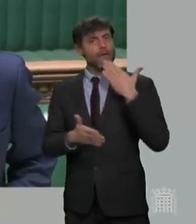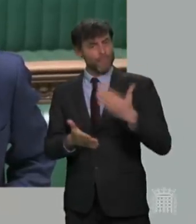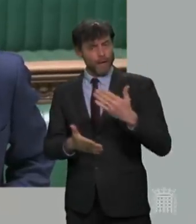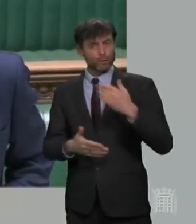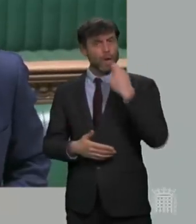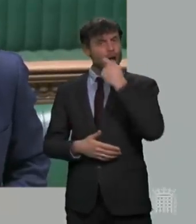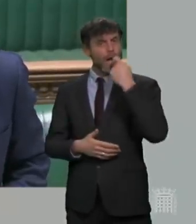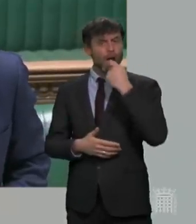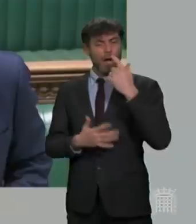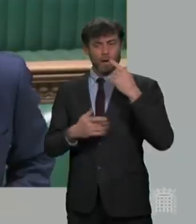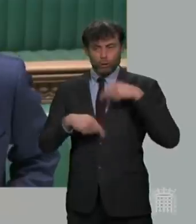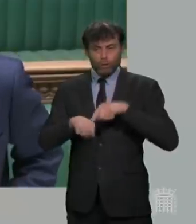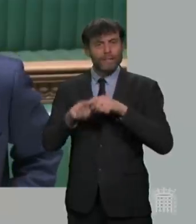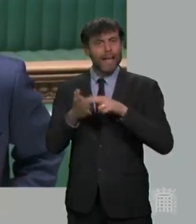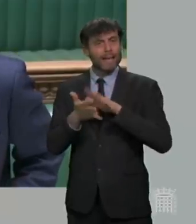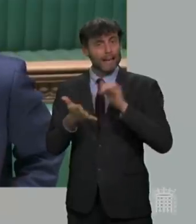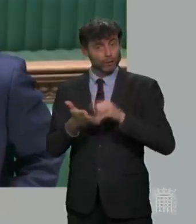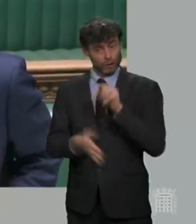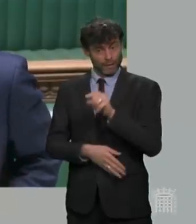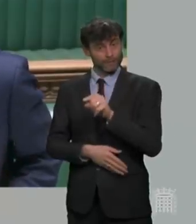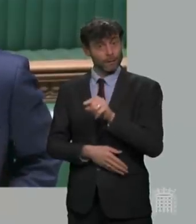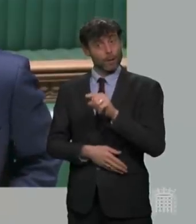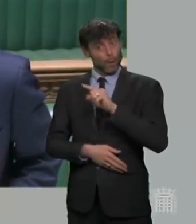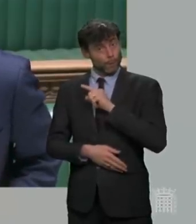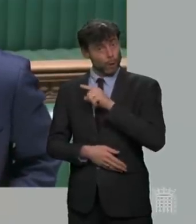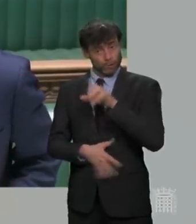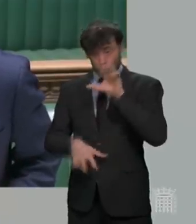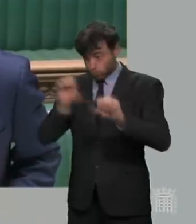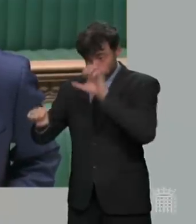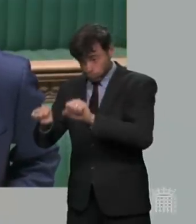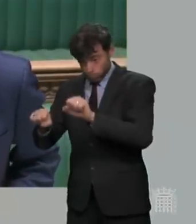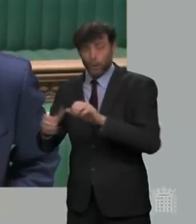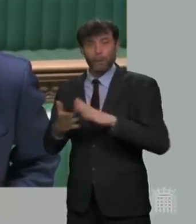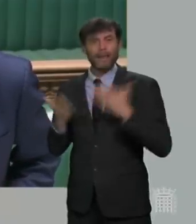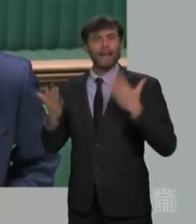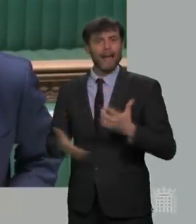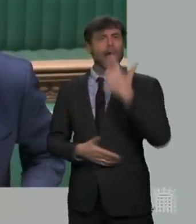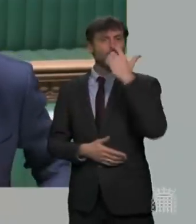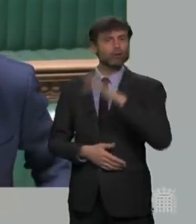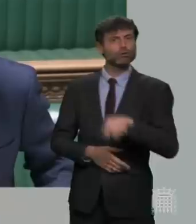that we are able to send kids back to school and to begin cautiously and irreversibly to reopen our